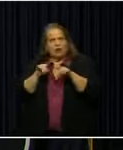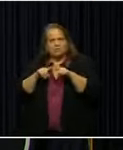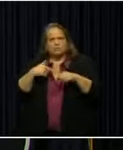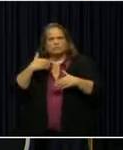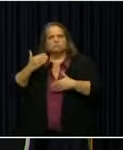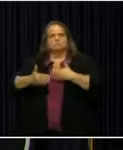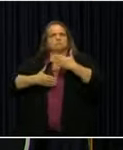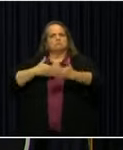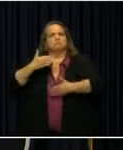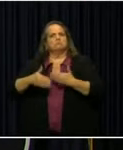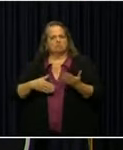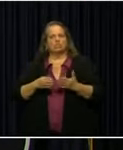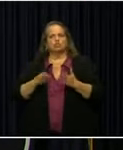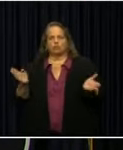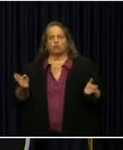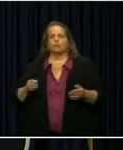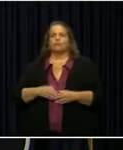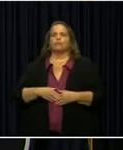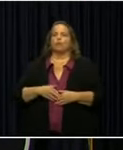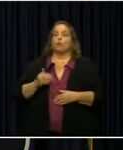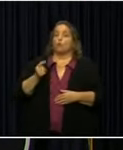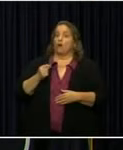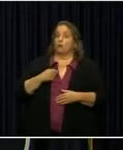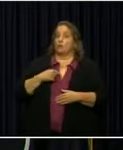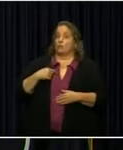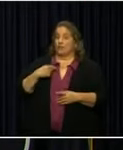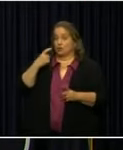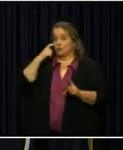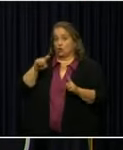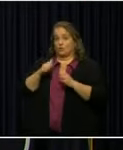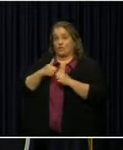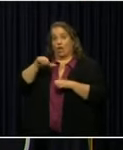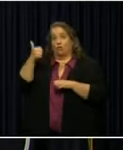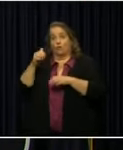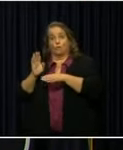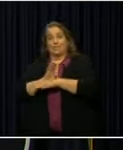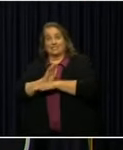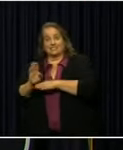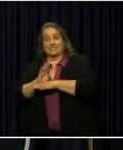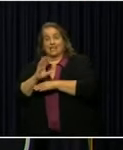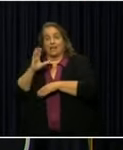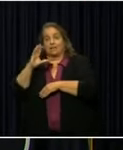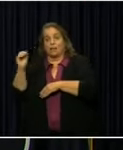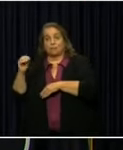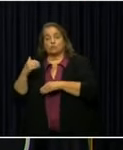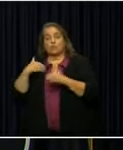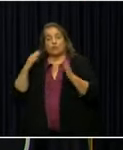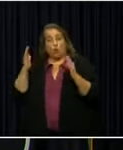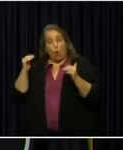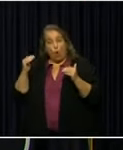SO JUST ONE, LET'S POINT OUT AGAIN IS 14 DAYS OF DECLINING